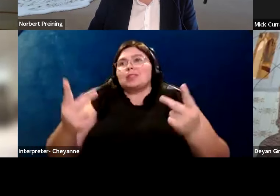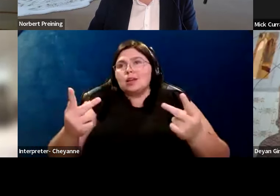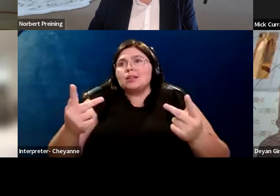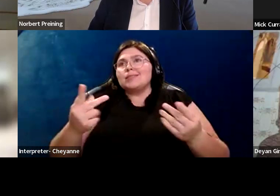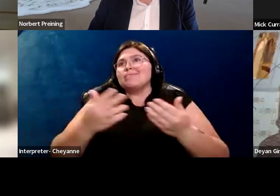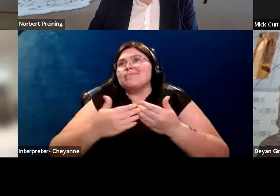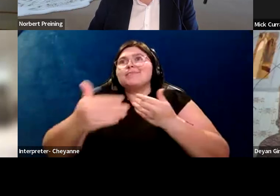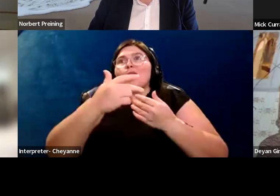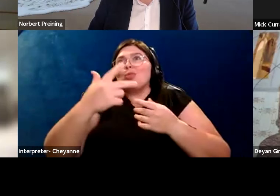three to five years' time.